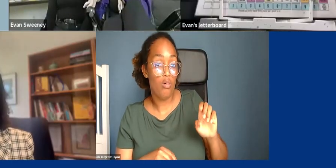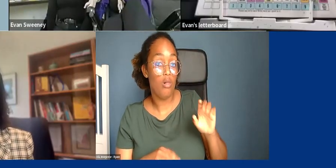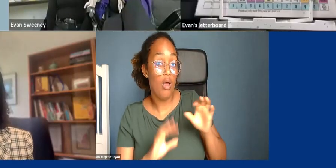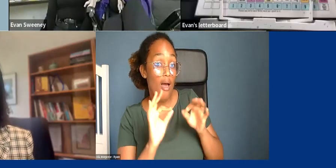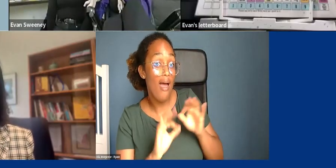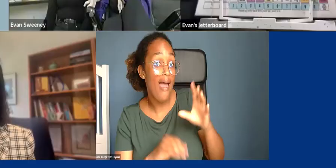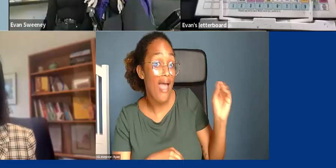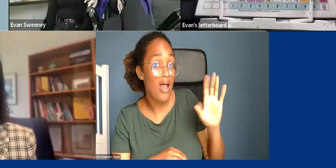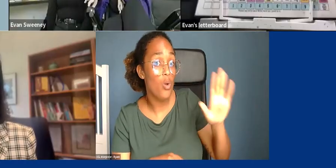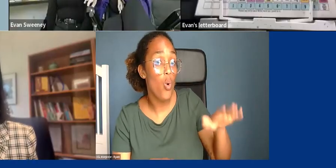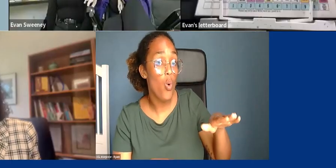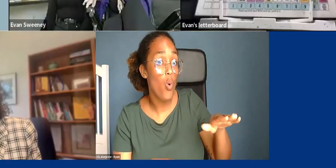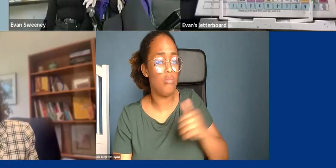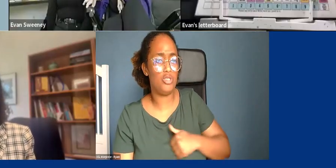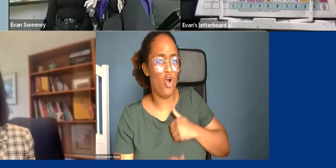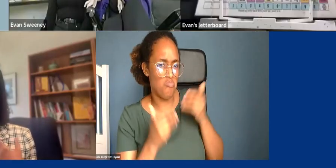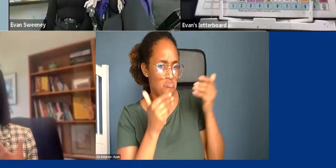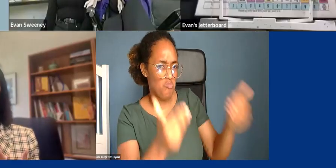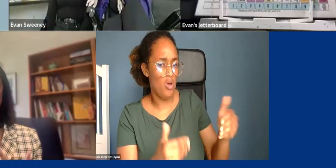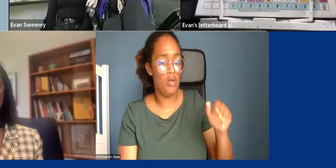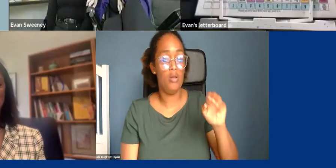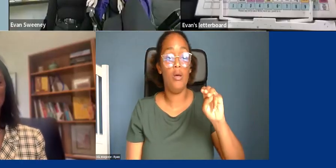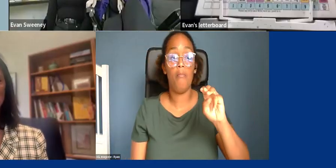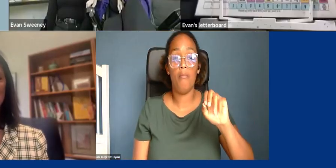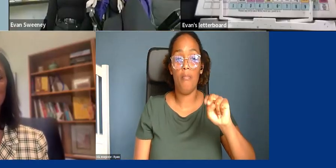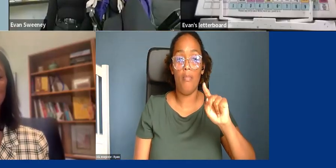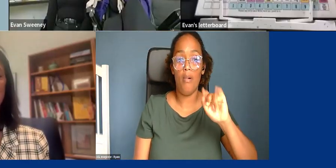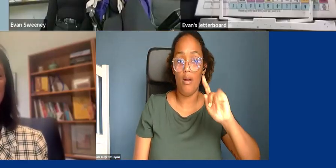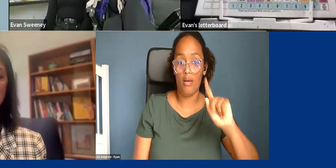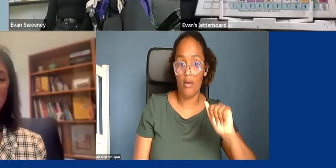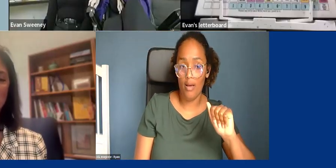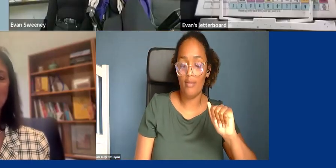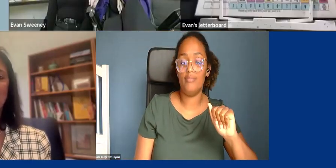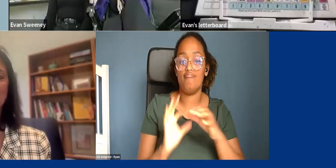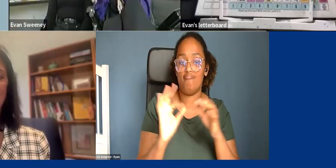present with my great pleasure to formally recognize